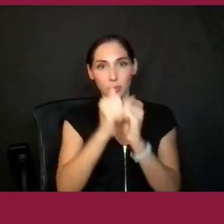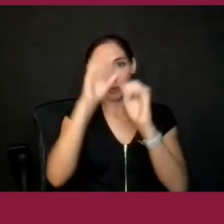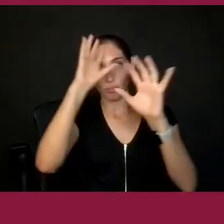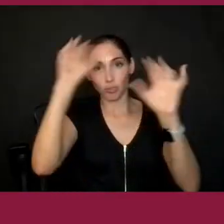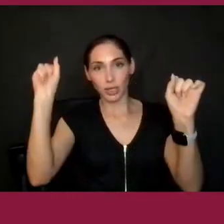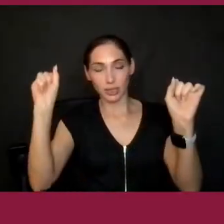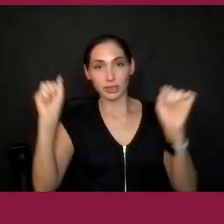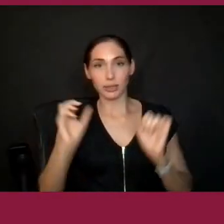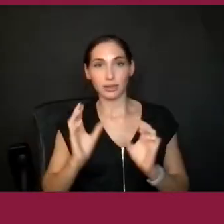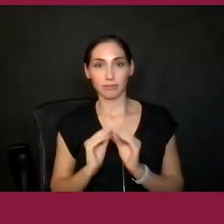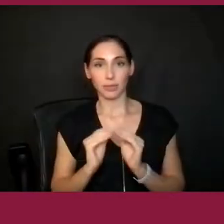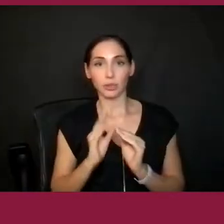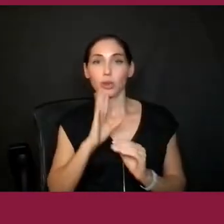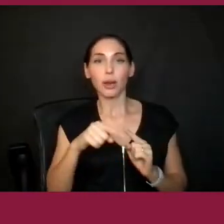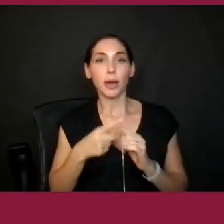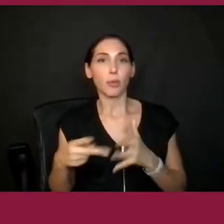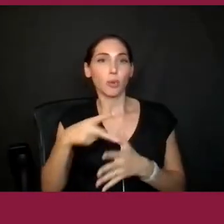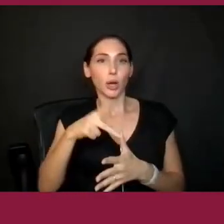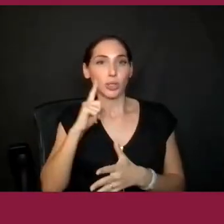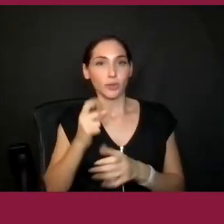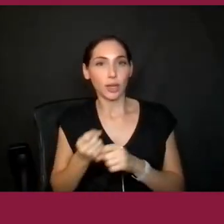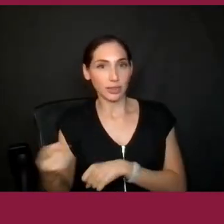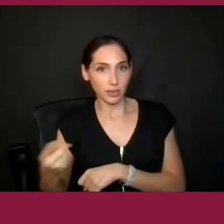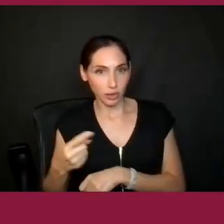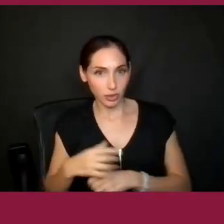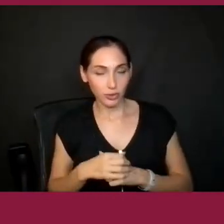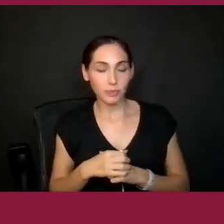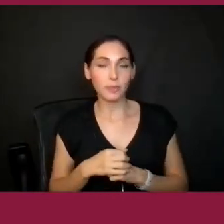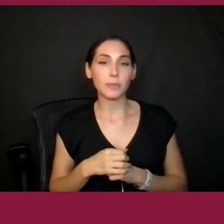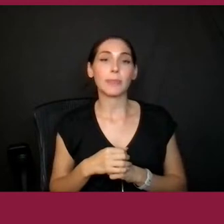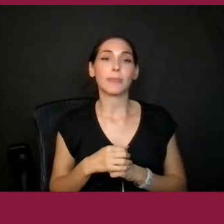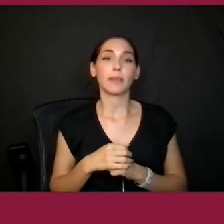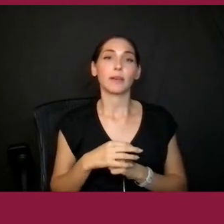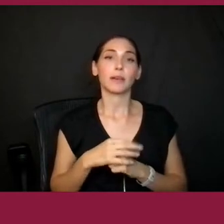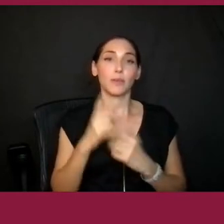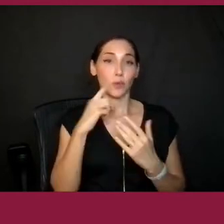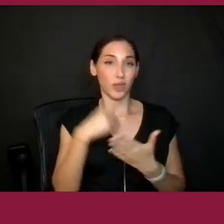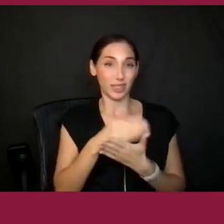to talk about priorities for next year, um, as this budget and this